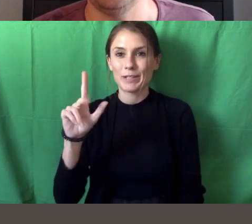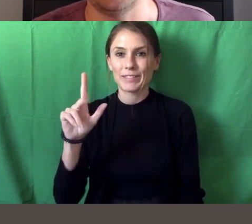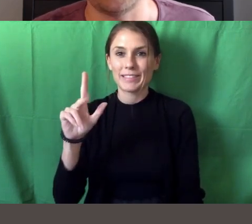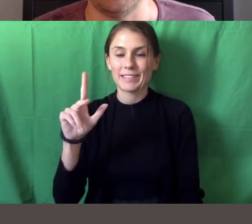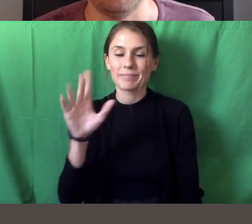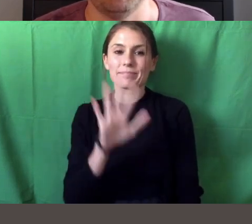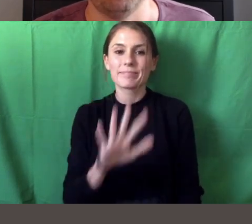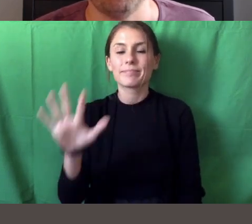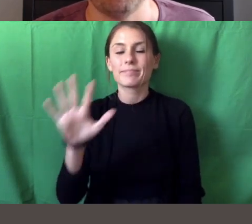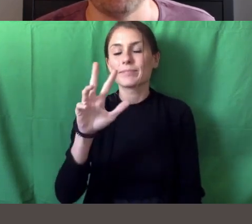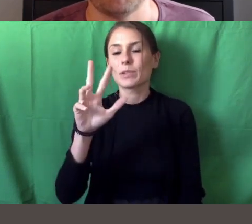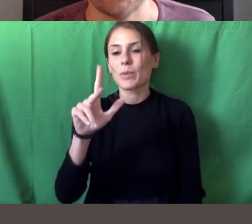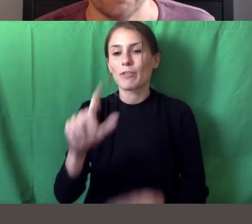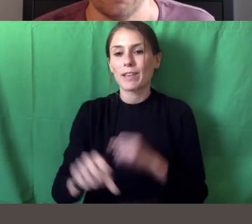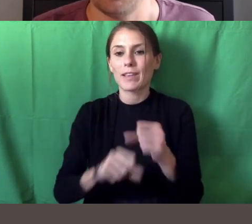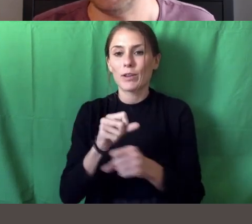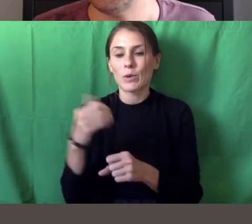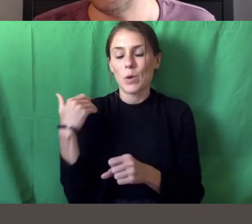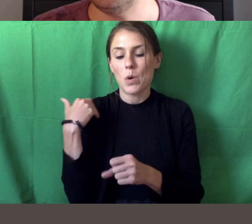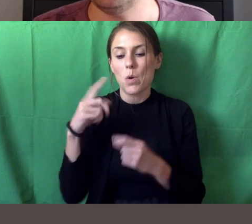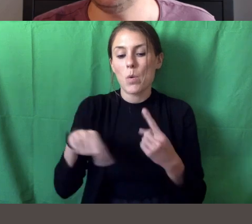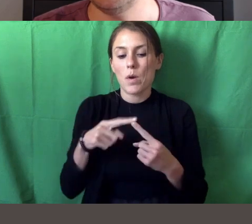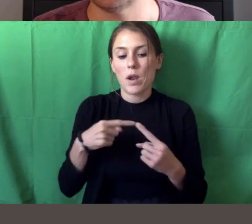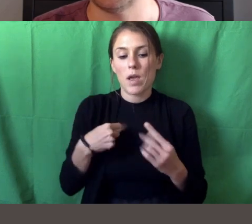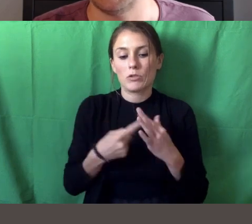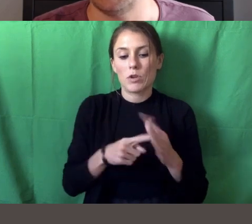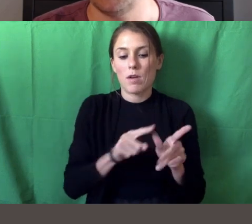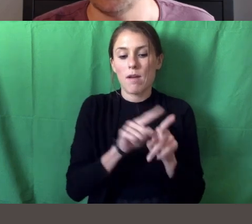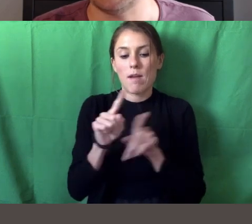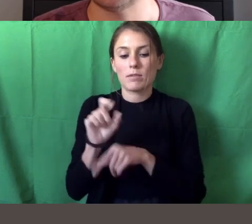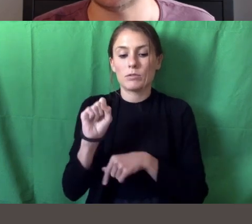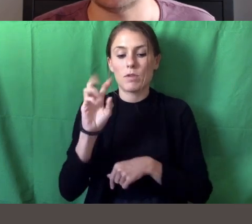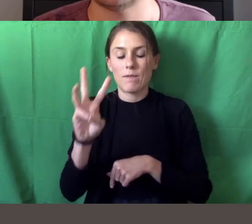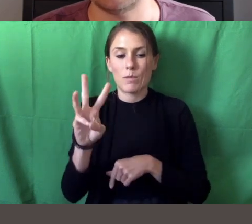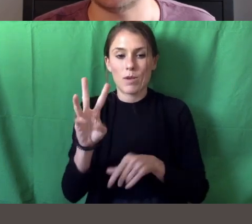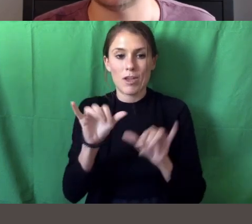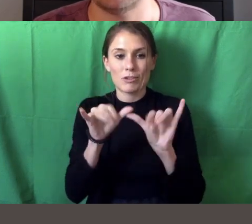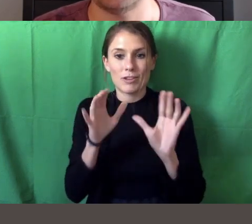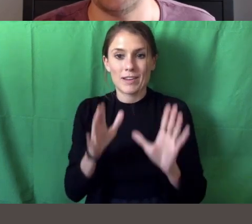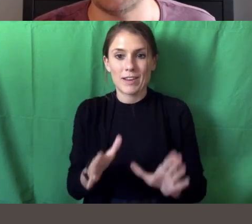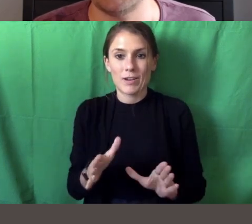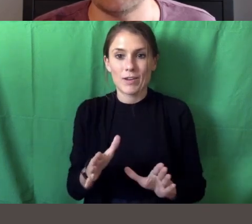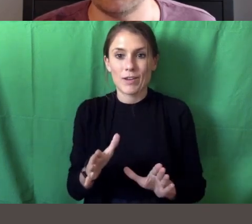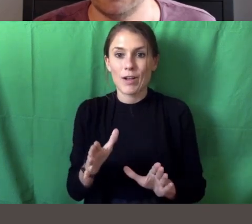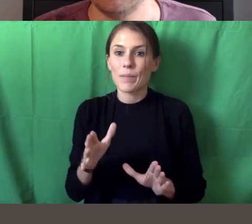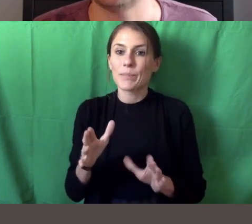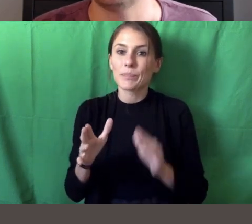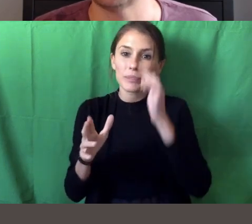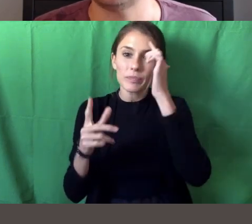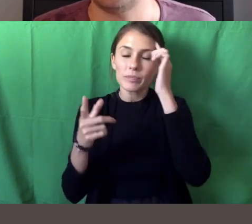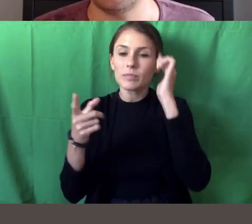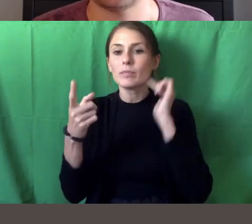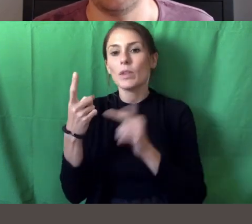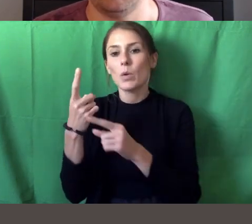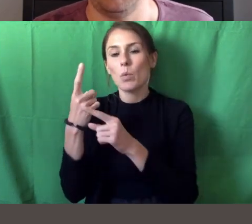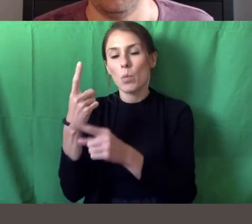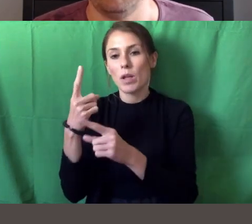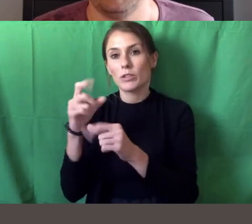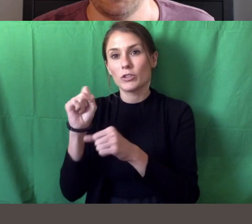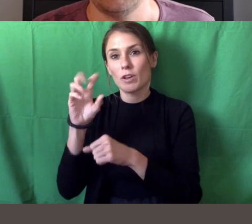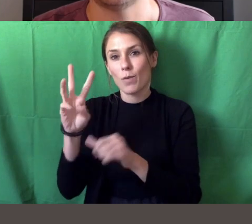part of PyGotham 2023. About 23 years ago, when I started as a software engineer, there